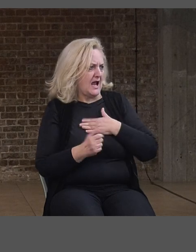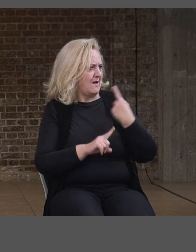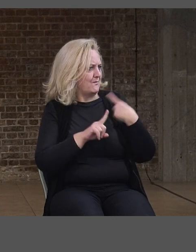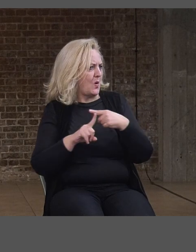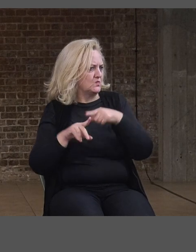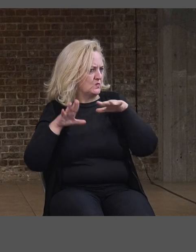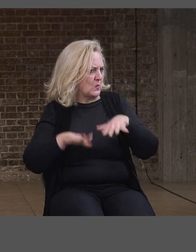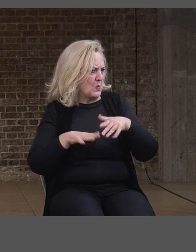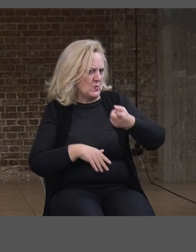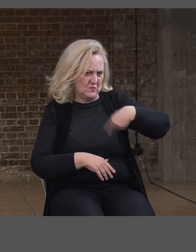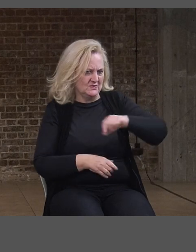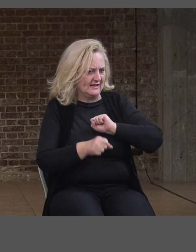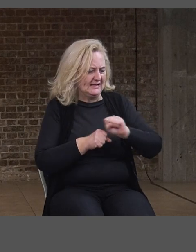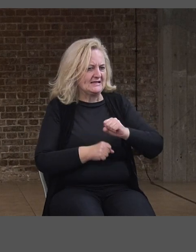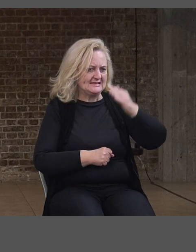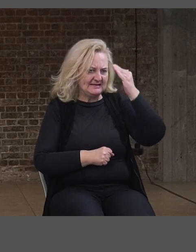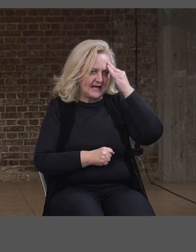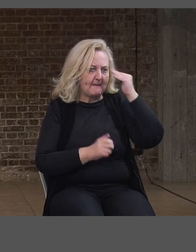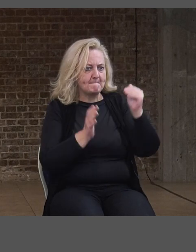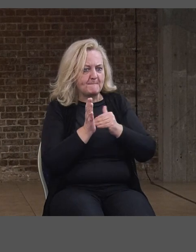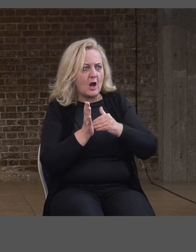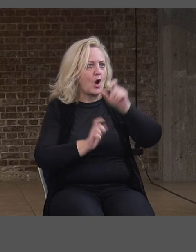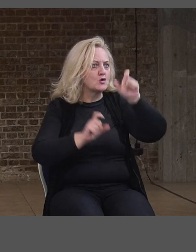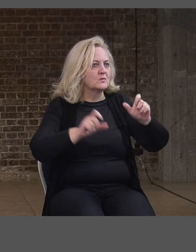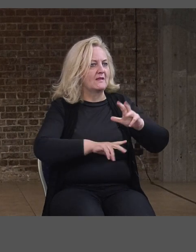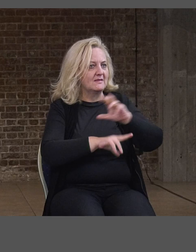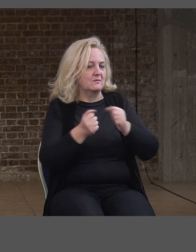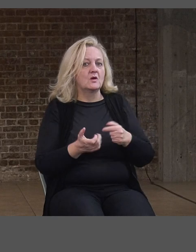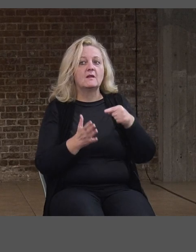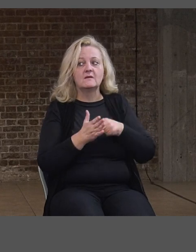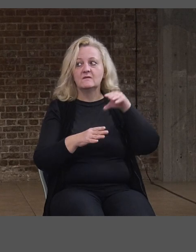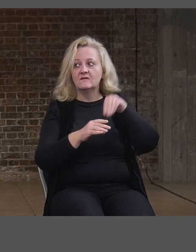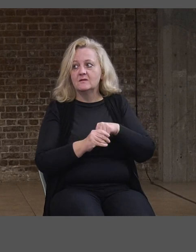that we know the needs of people with disabilities. This is what we are experts in.